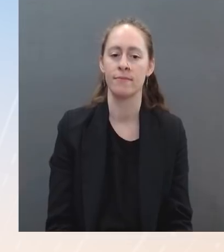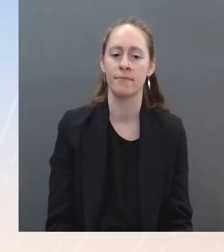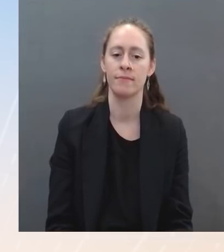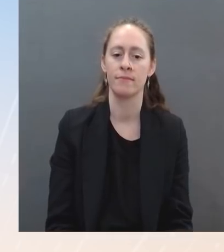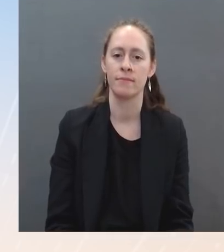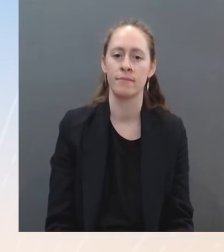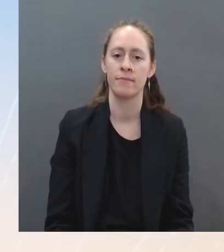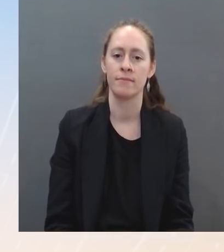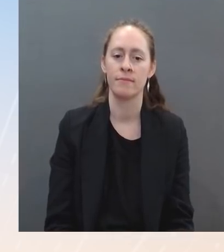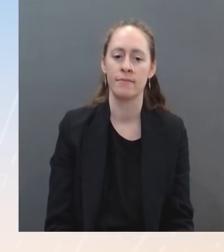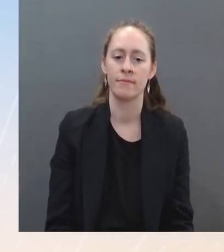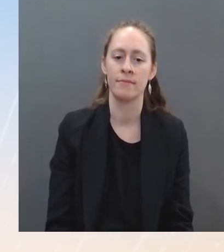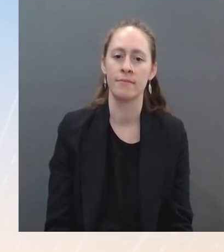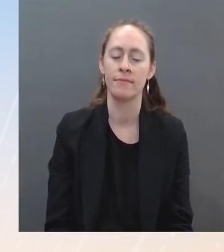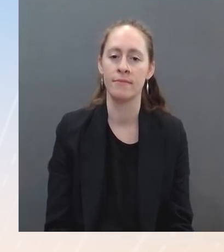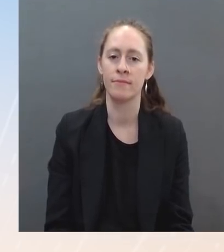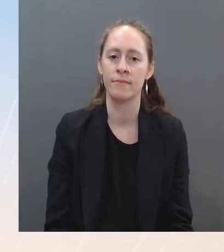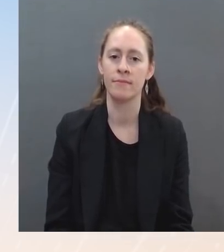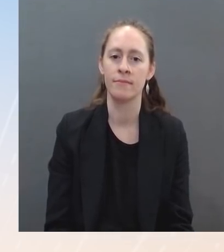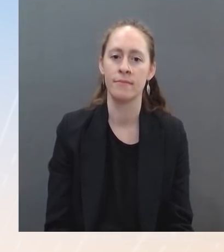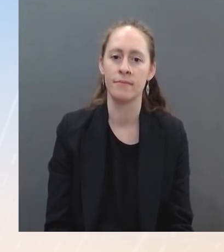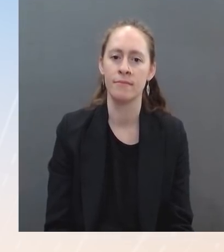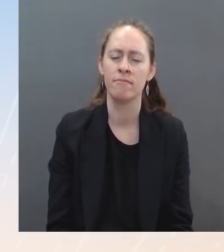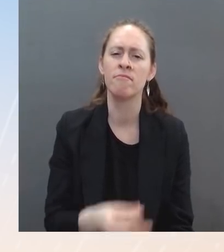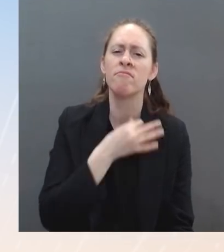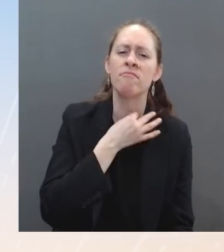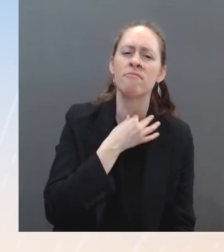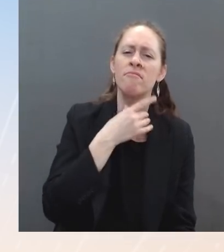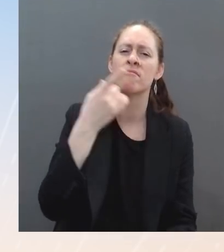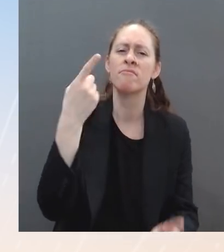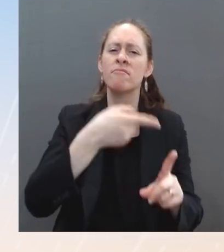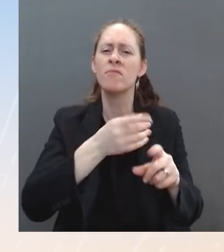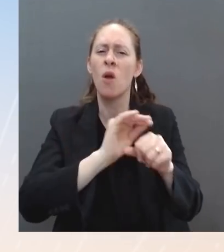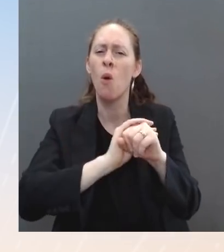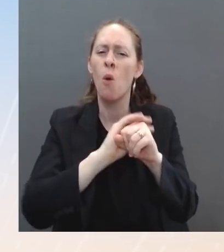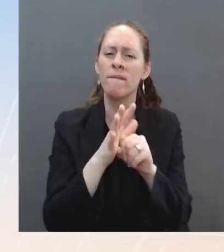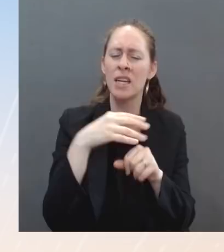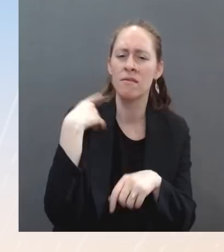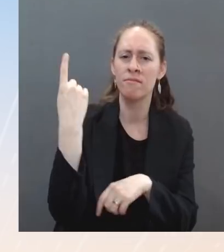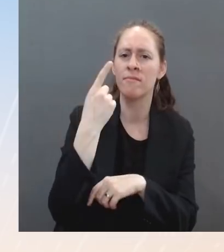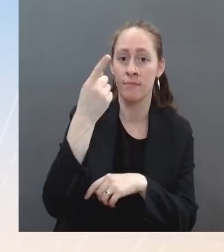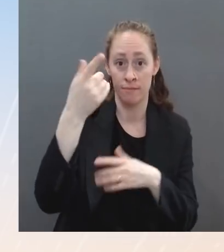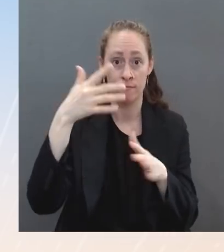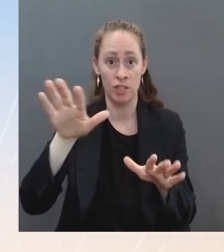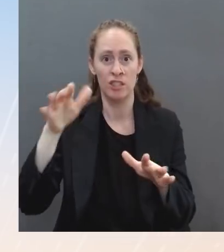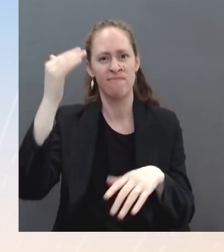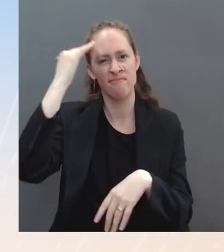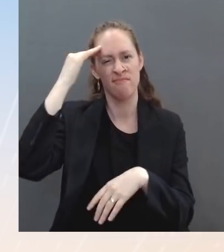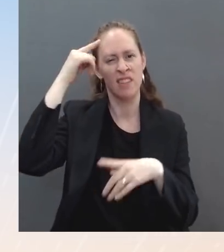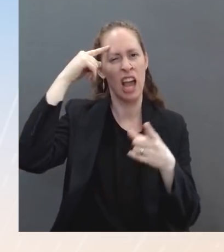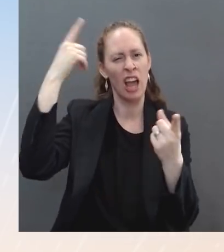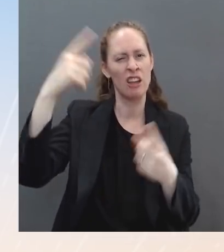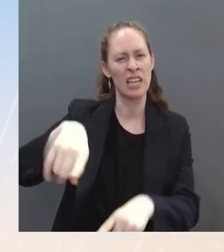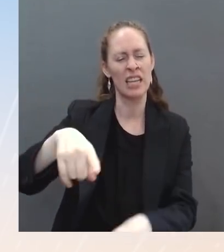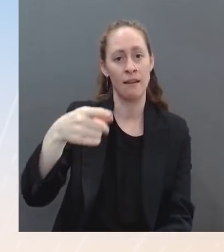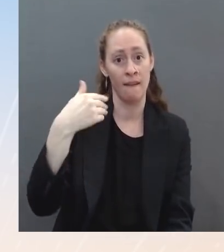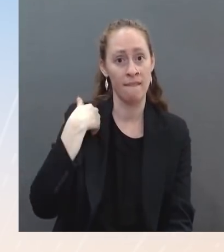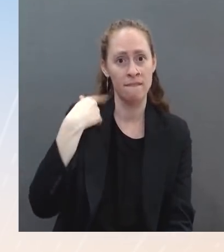that there's an "agreement in principle" for $10 billion in additional COVID aid. I think Senator Romney talked about it earlier today.